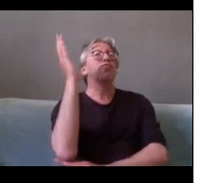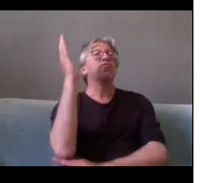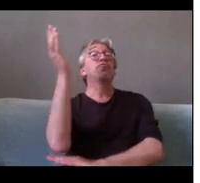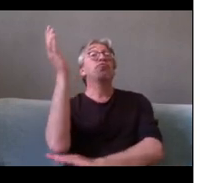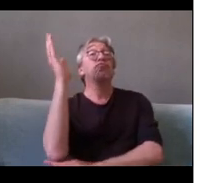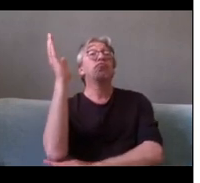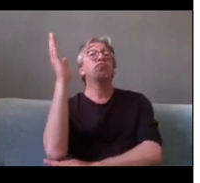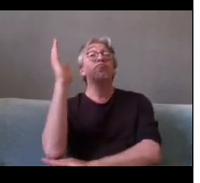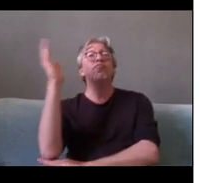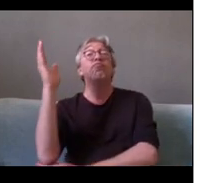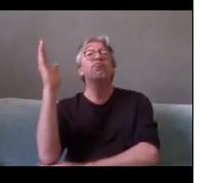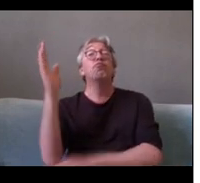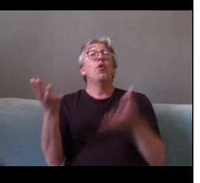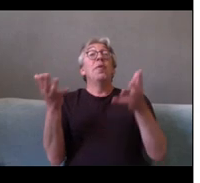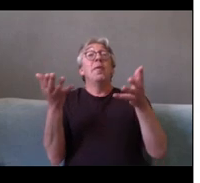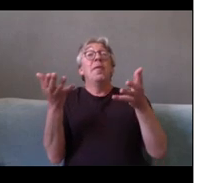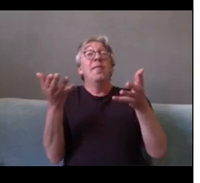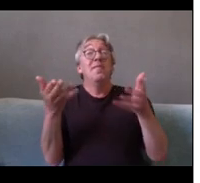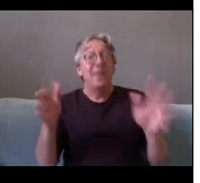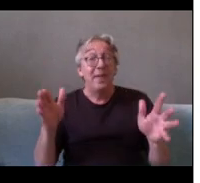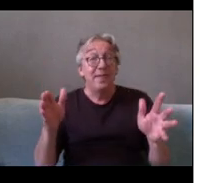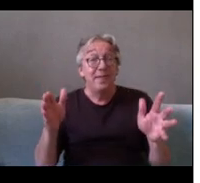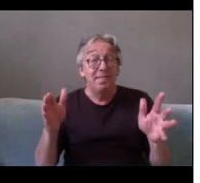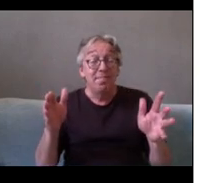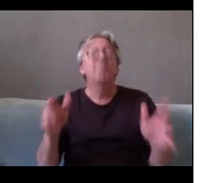These questions you should put through the question box.